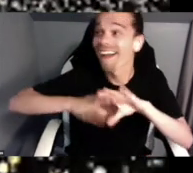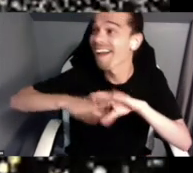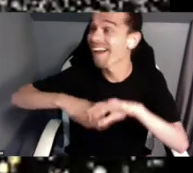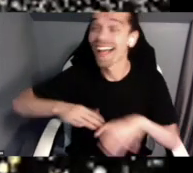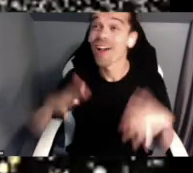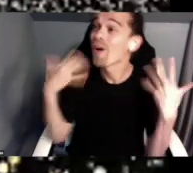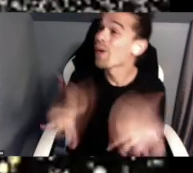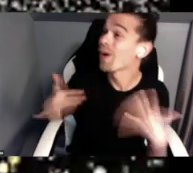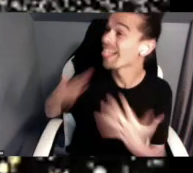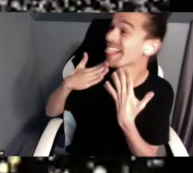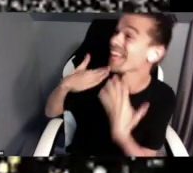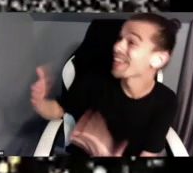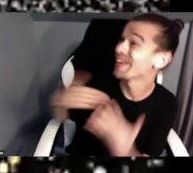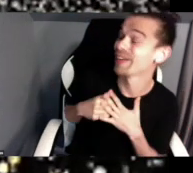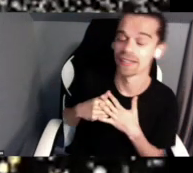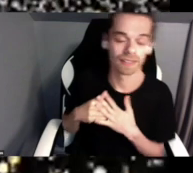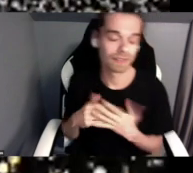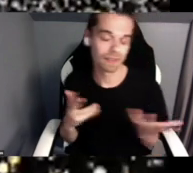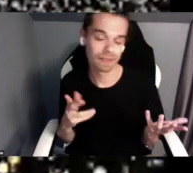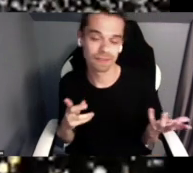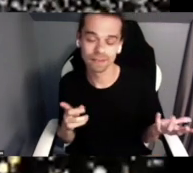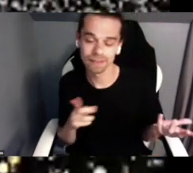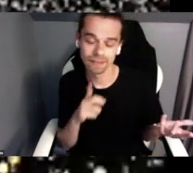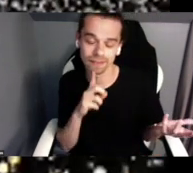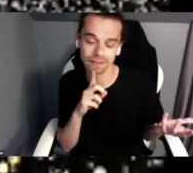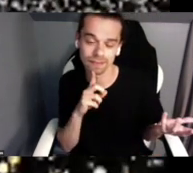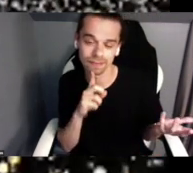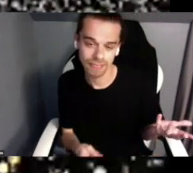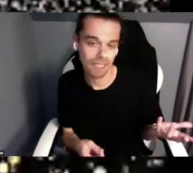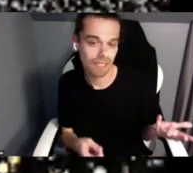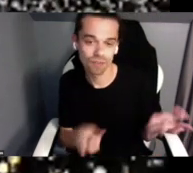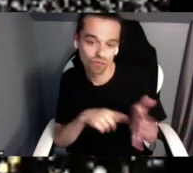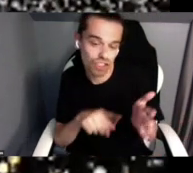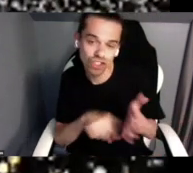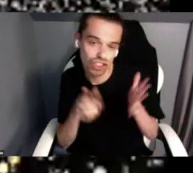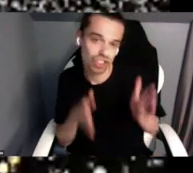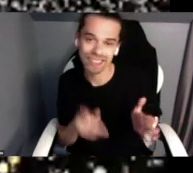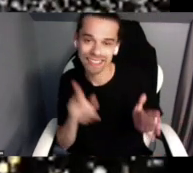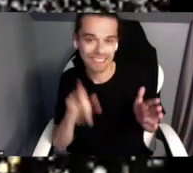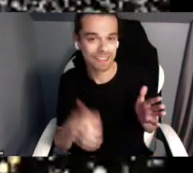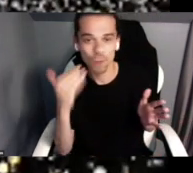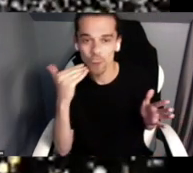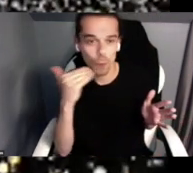But really, researchers need to know if they bring us to the table